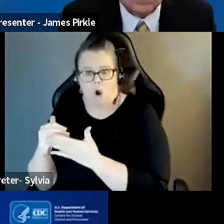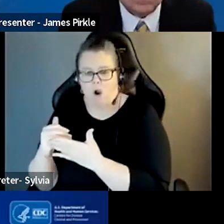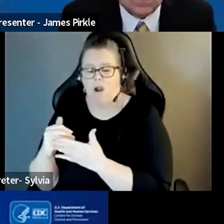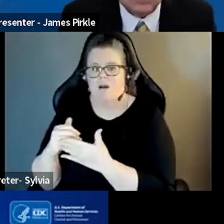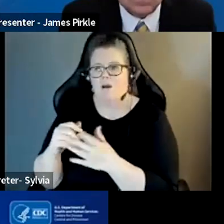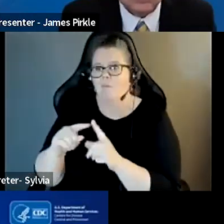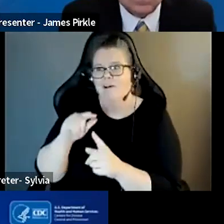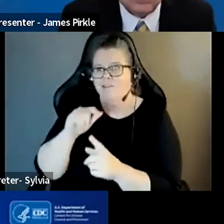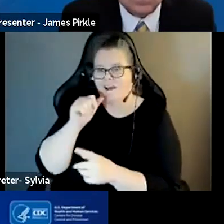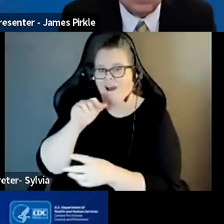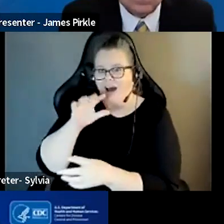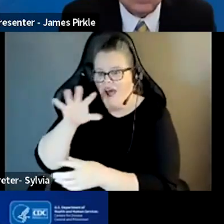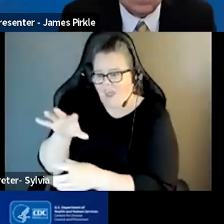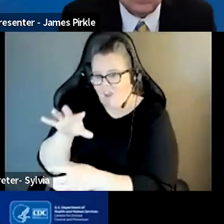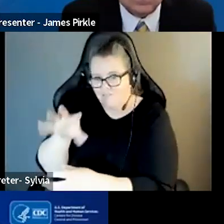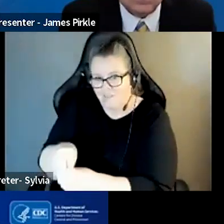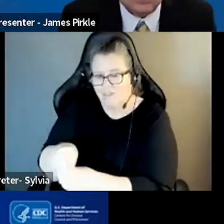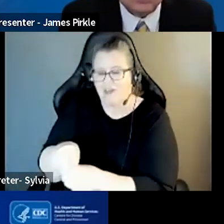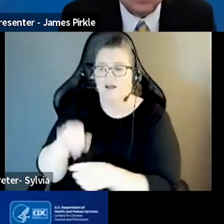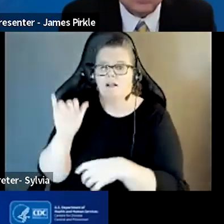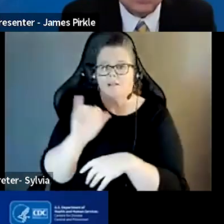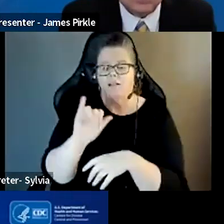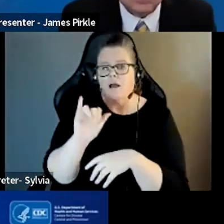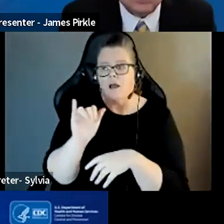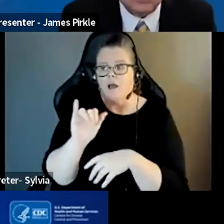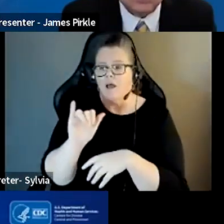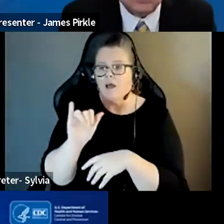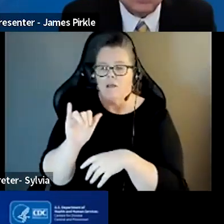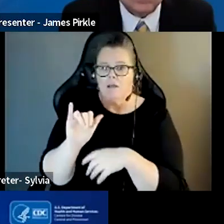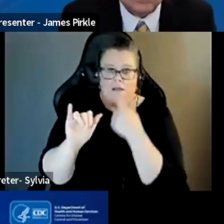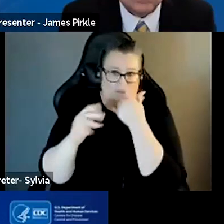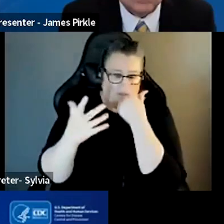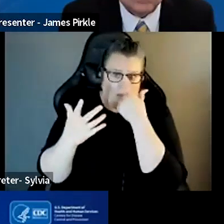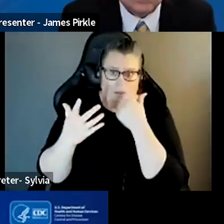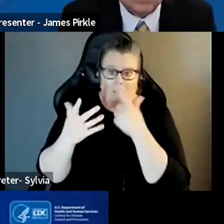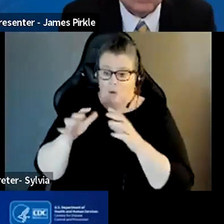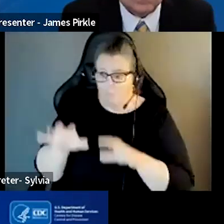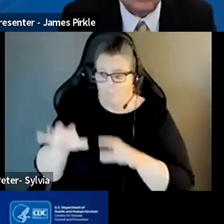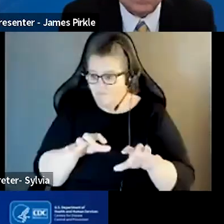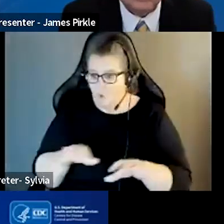You know, among other things is performance management, for example.